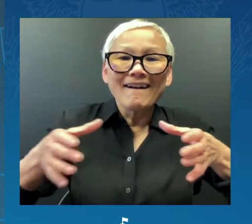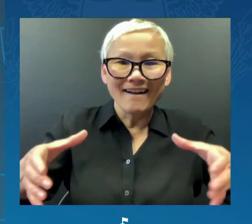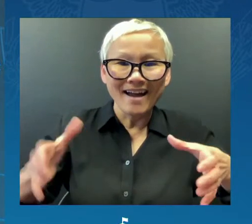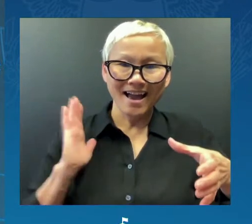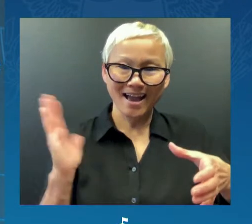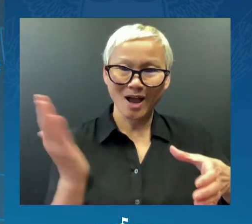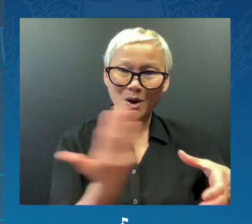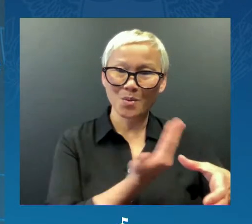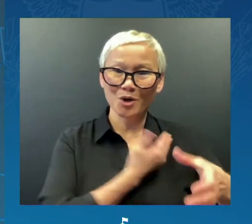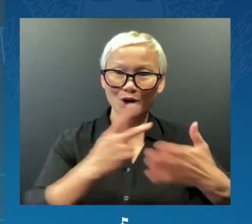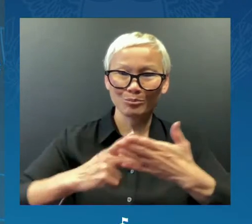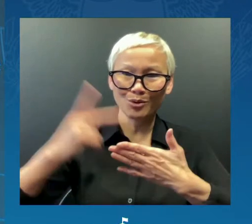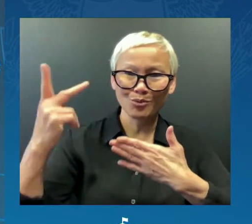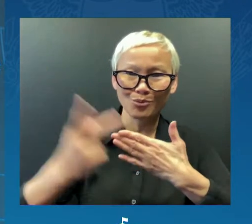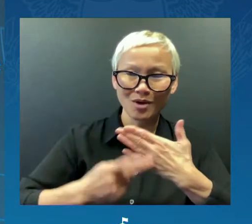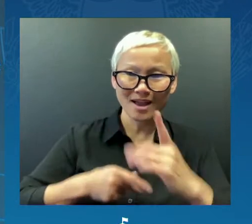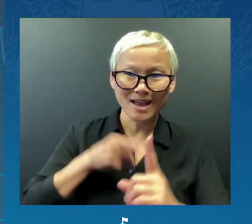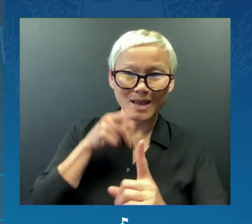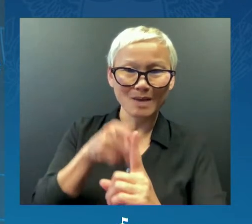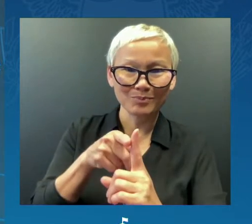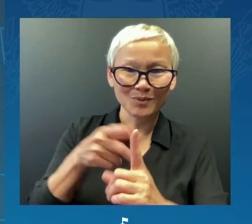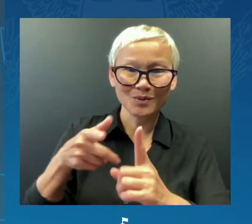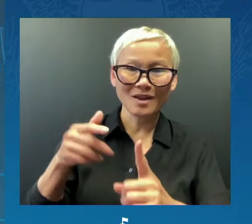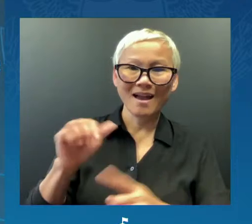the Young African Leaders Initiative, also known at YALI.